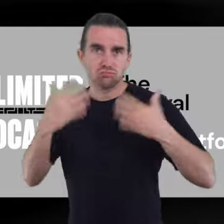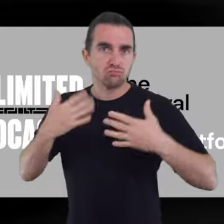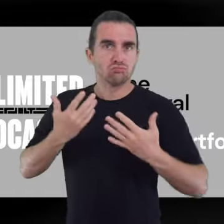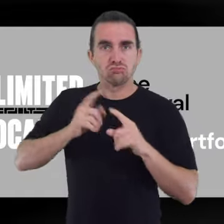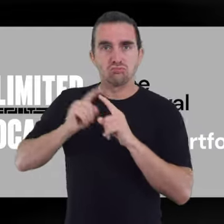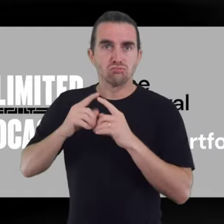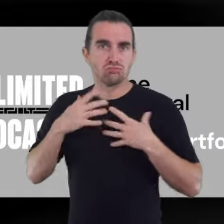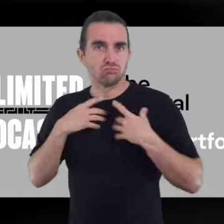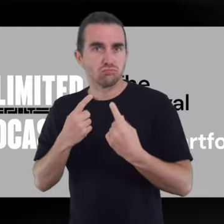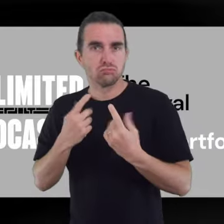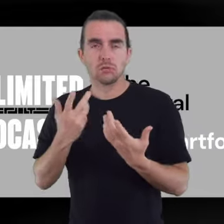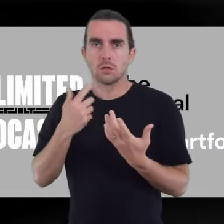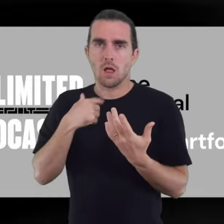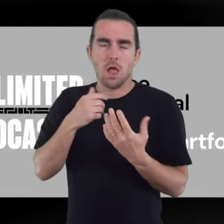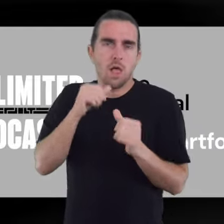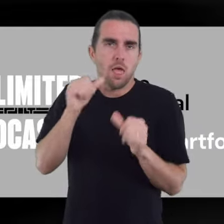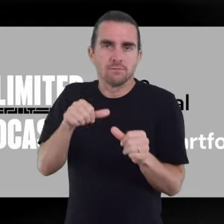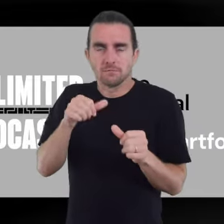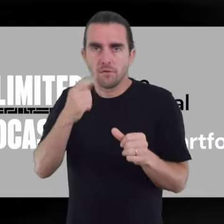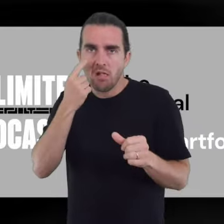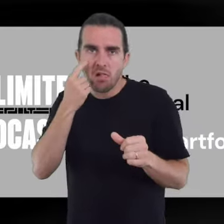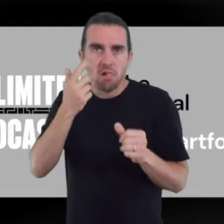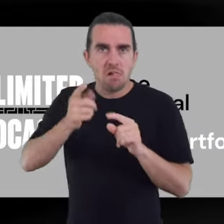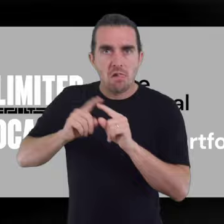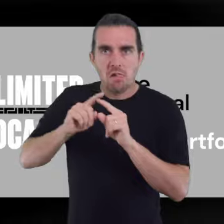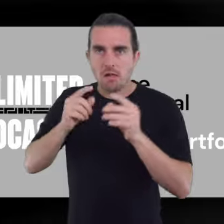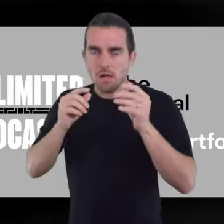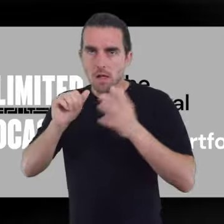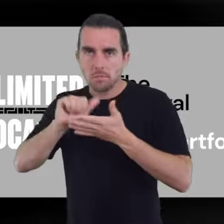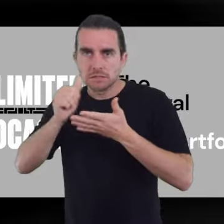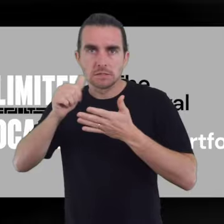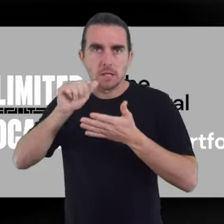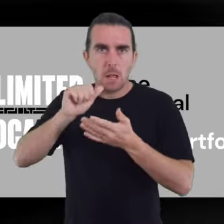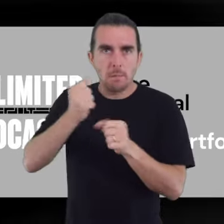I love the kind of capacity to explore print-making, paper-making, lots of different types